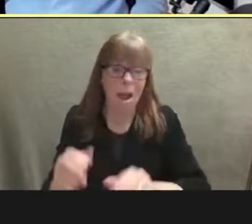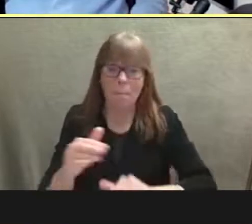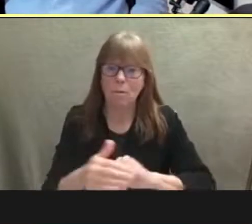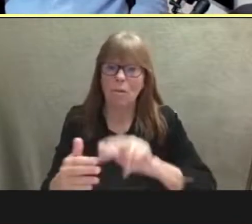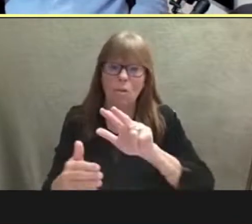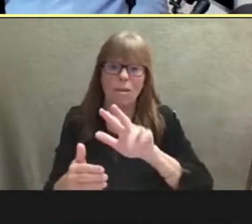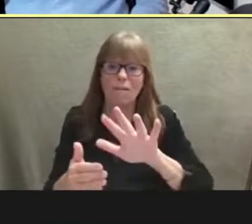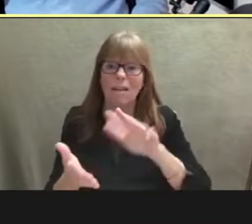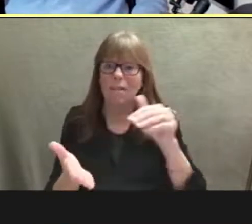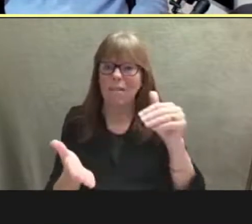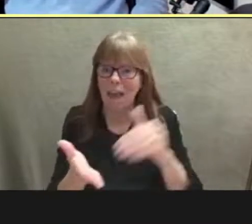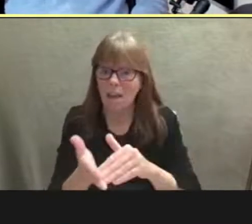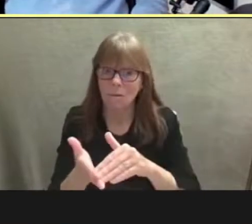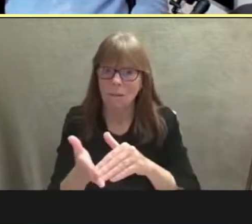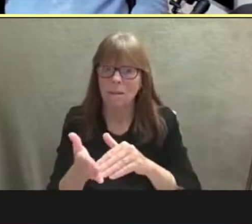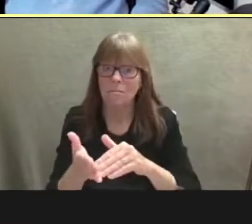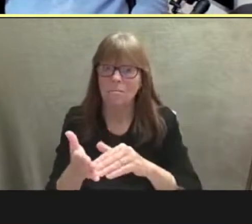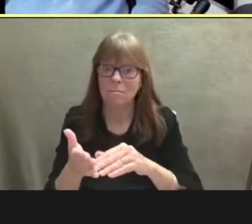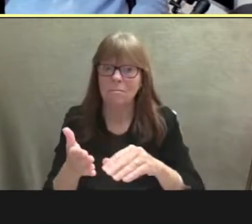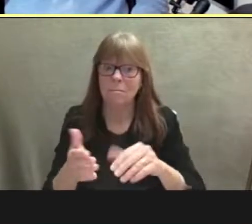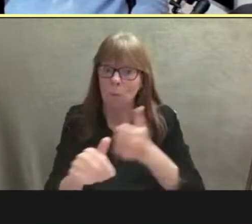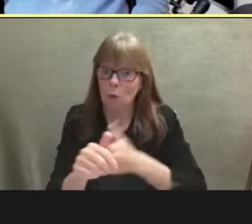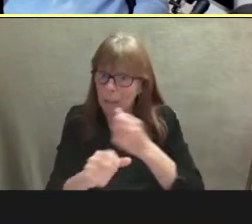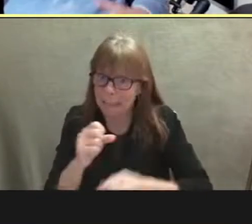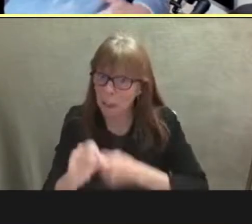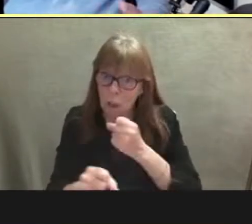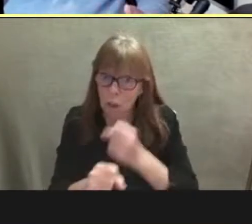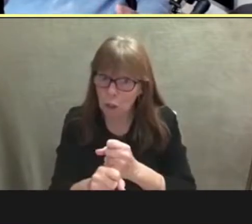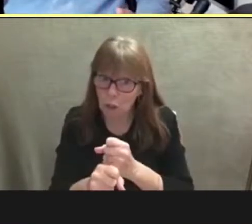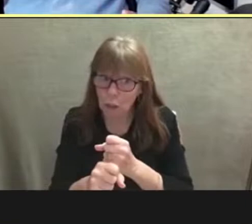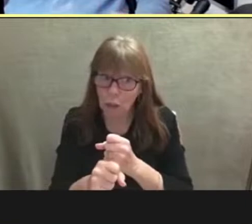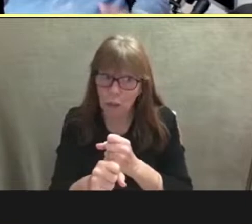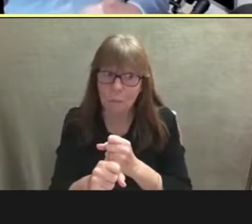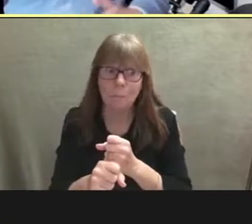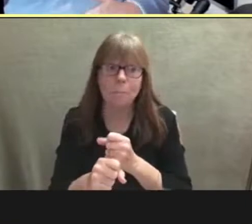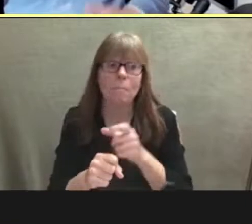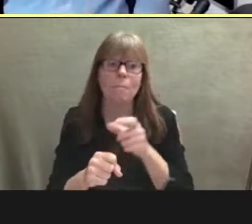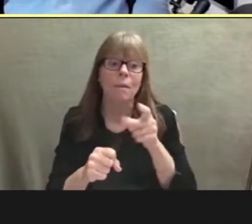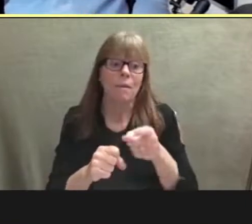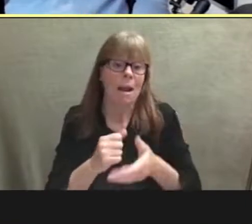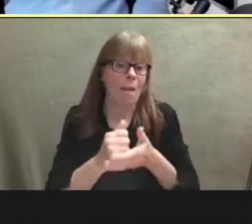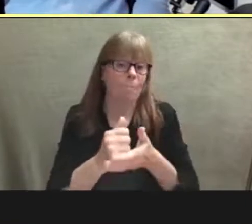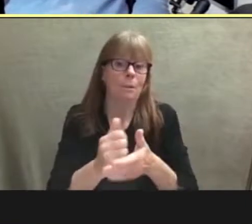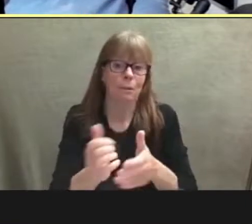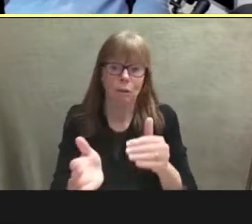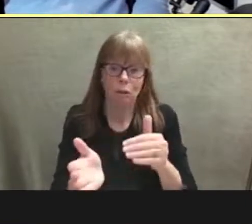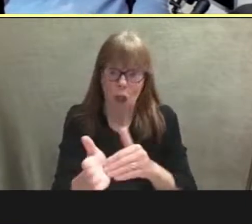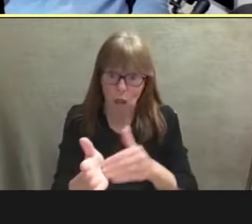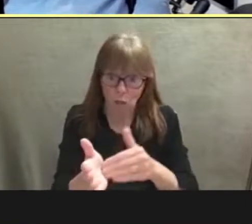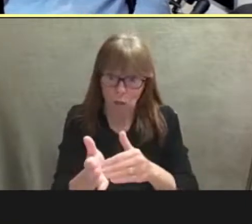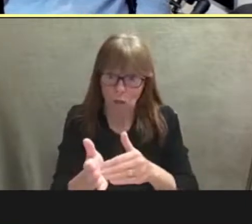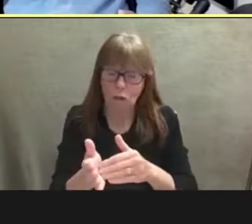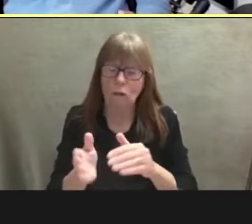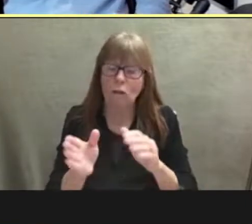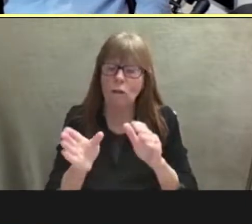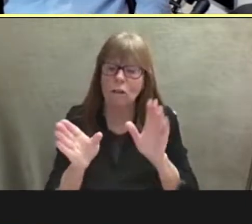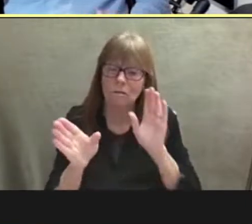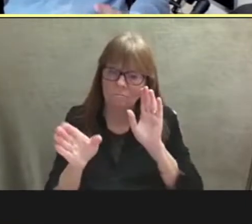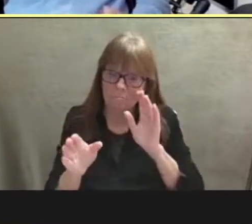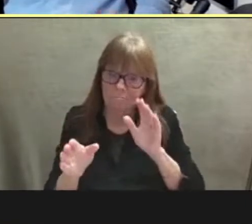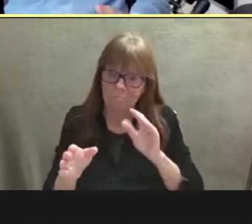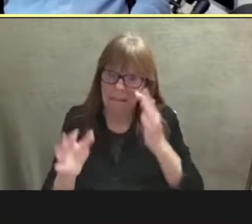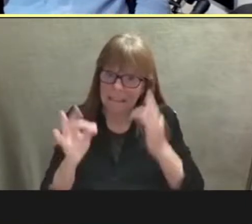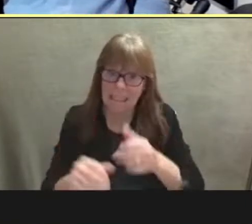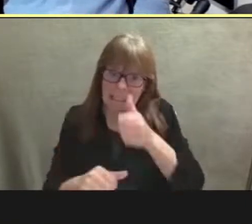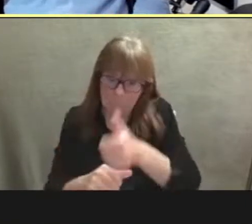for every year that a physician dedicates themselves to the care and research of health